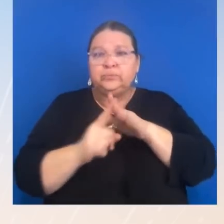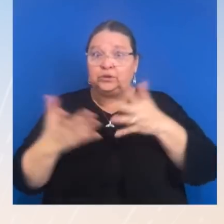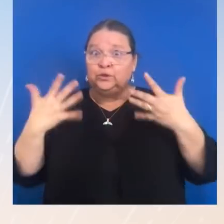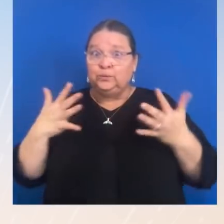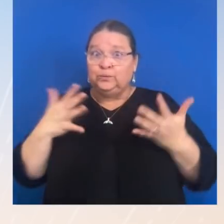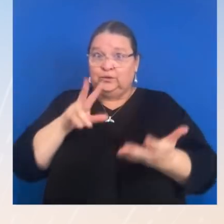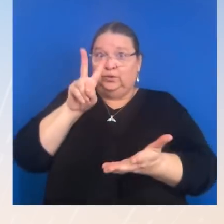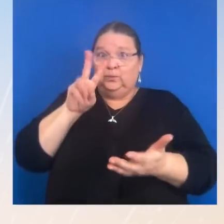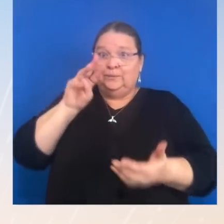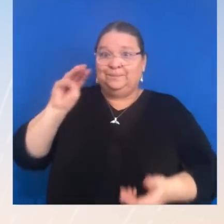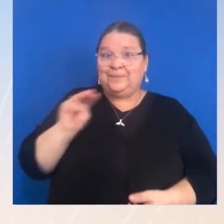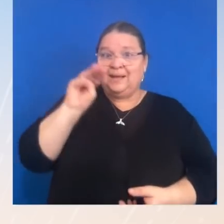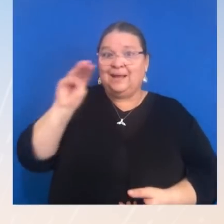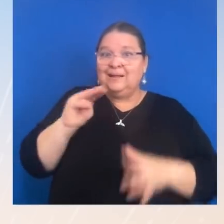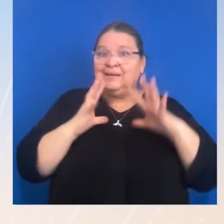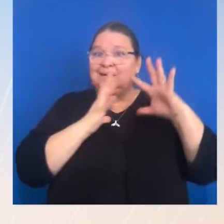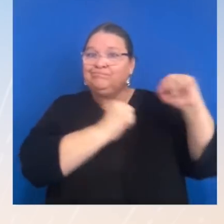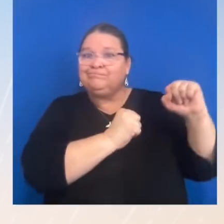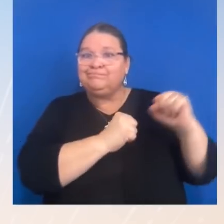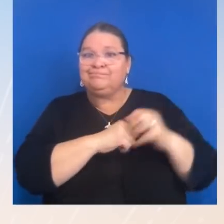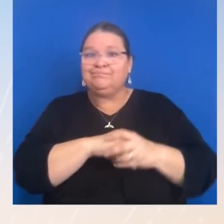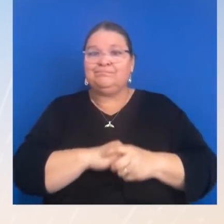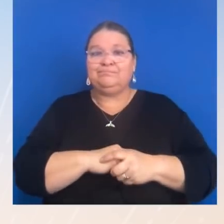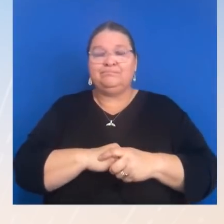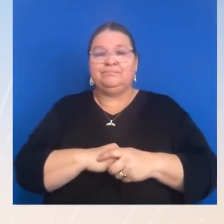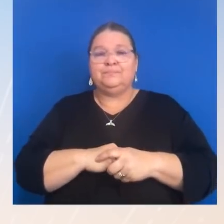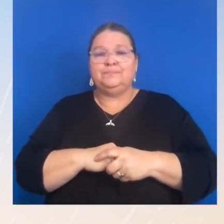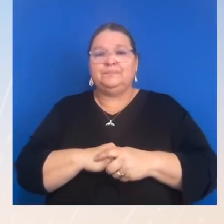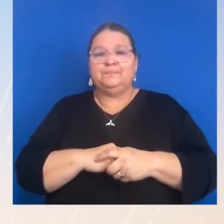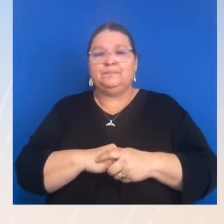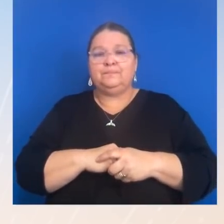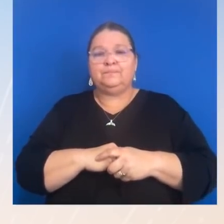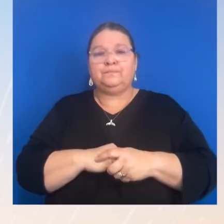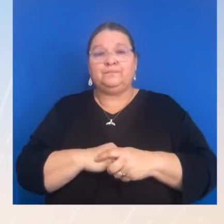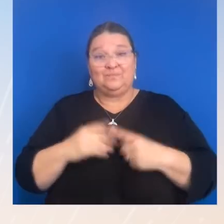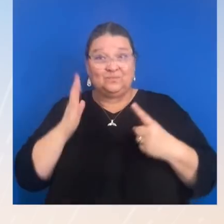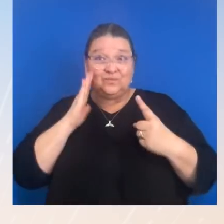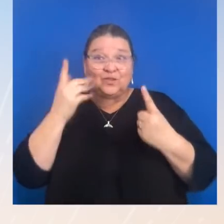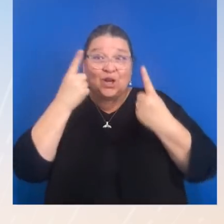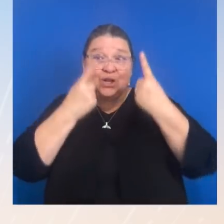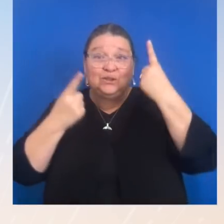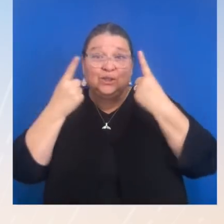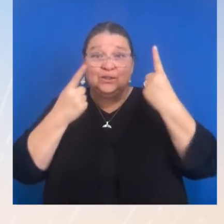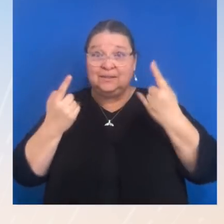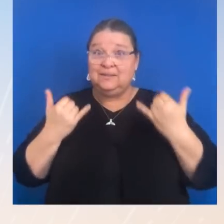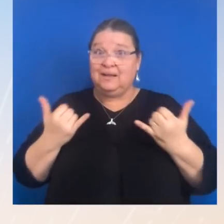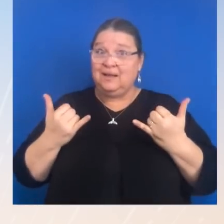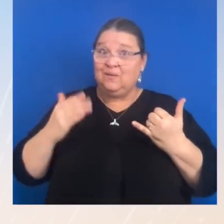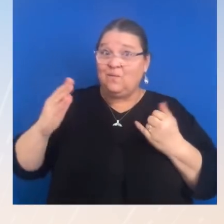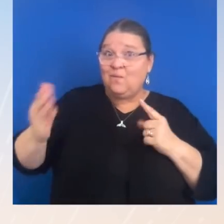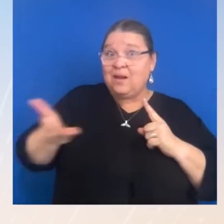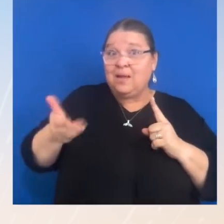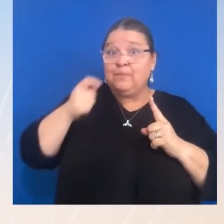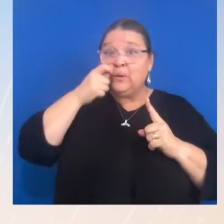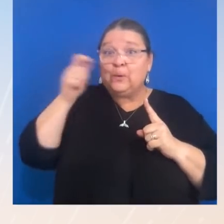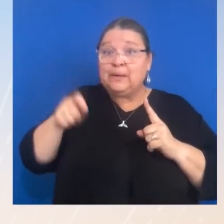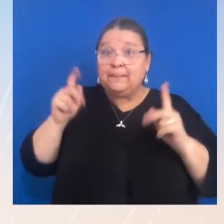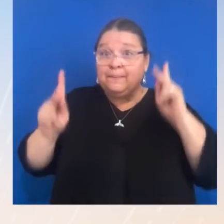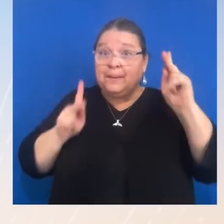consider to take in more refugees now. I know some advocacy groups have talked about, for example, admitting Ukrainians who already have pending